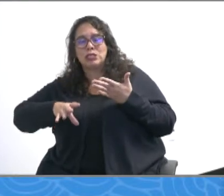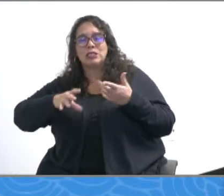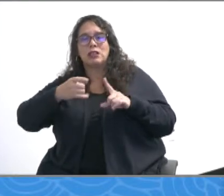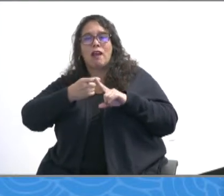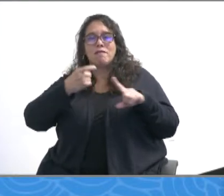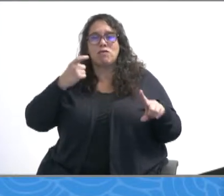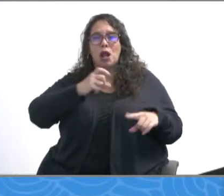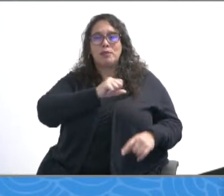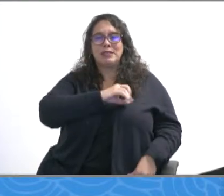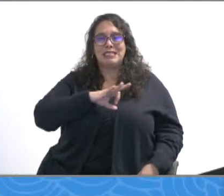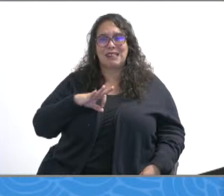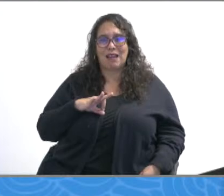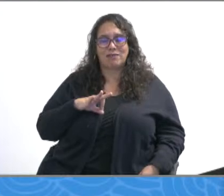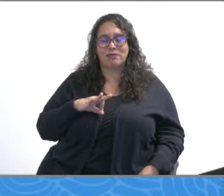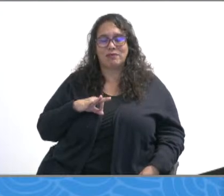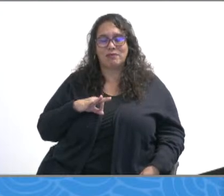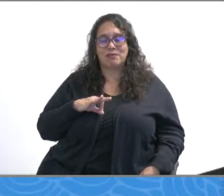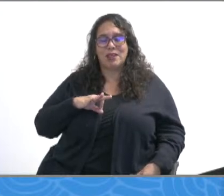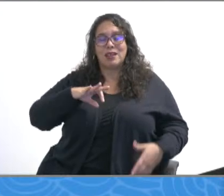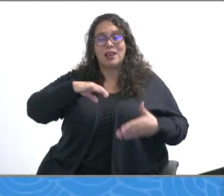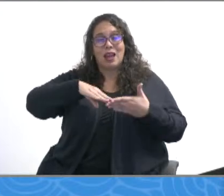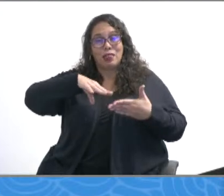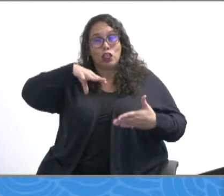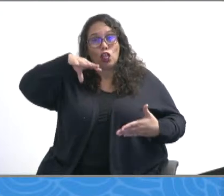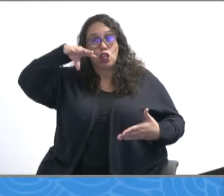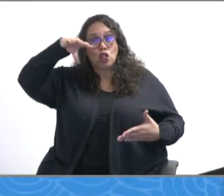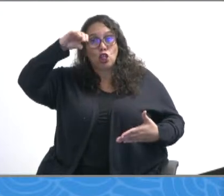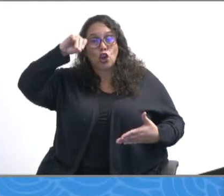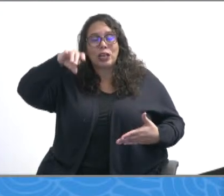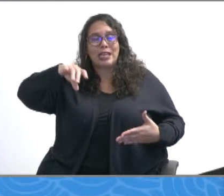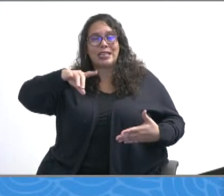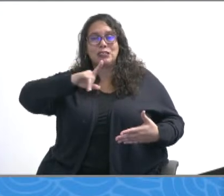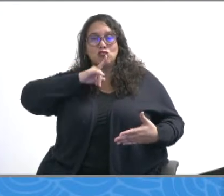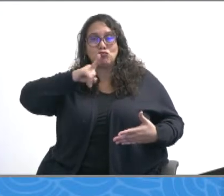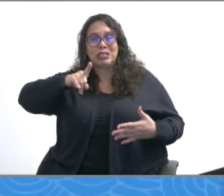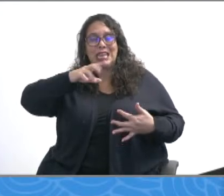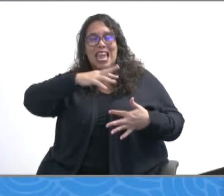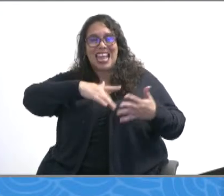and that the learning is engaging in our classrooms.